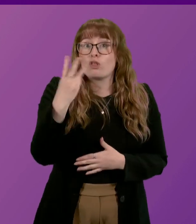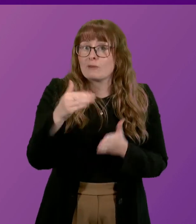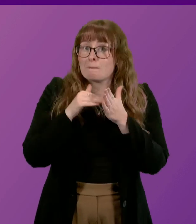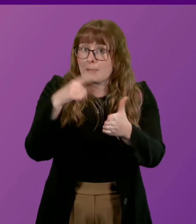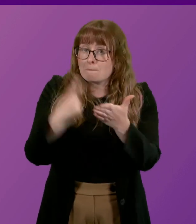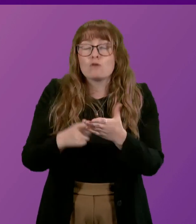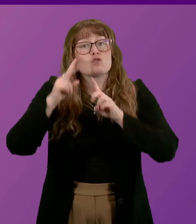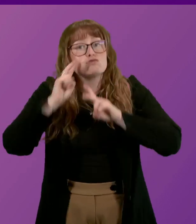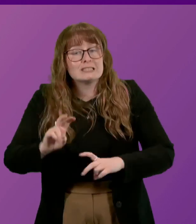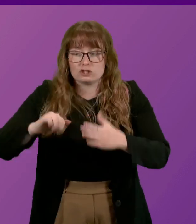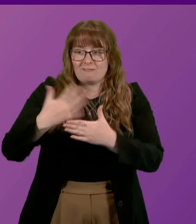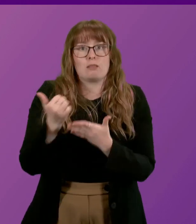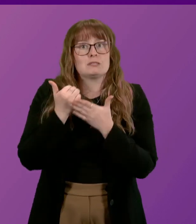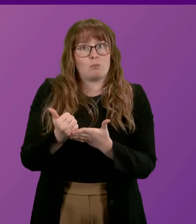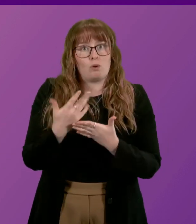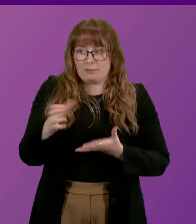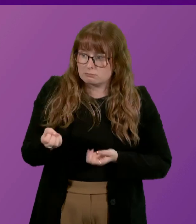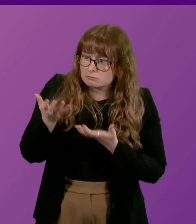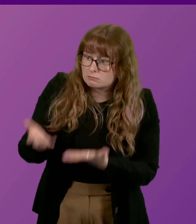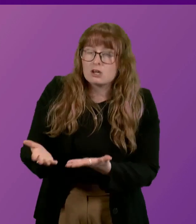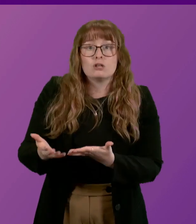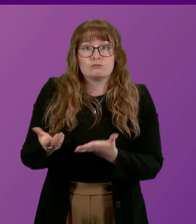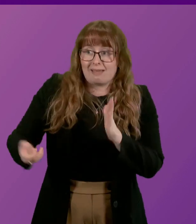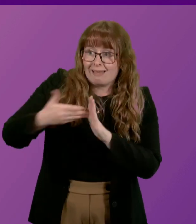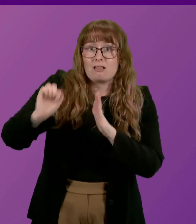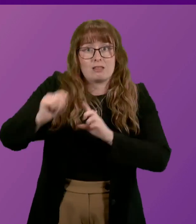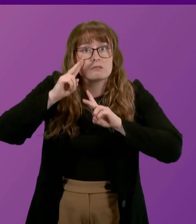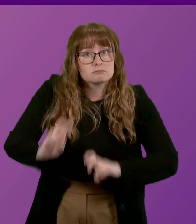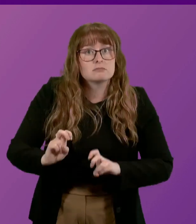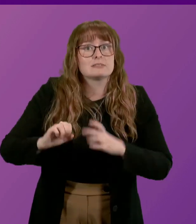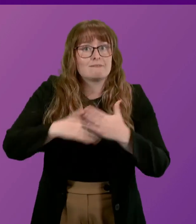and development support as a contribution to its research and development activity.